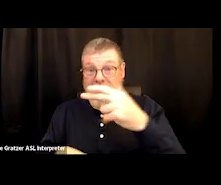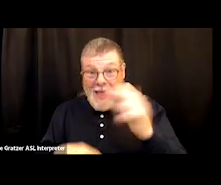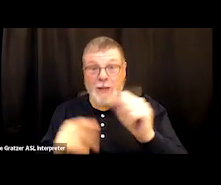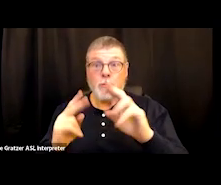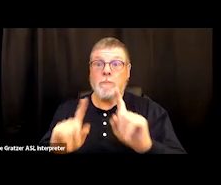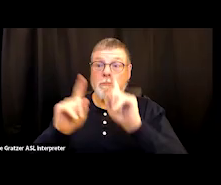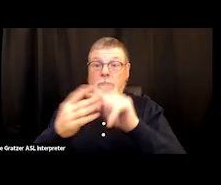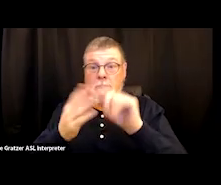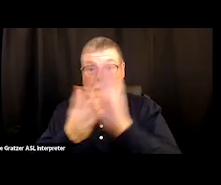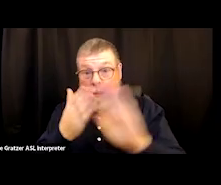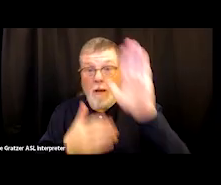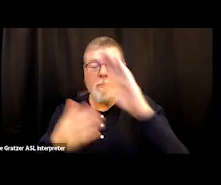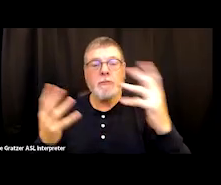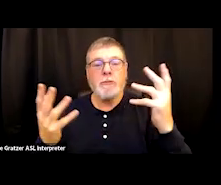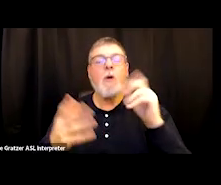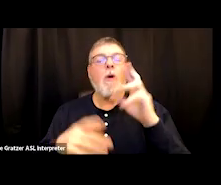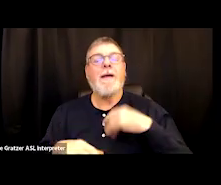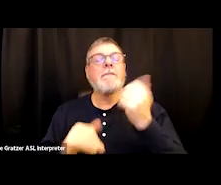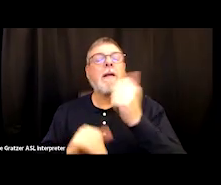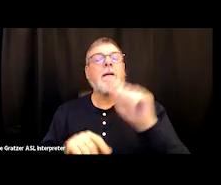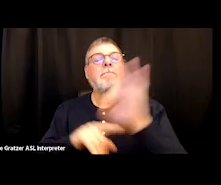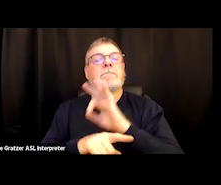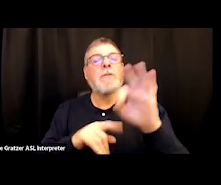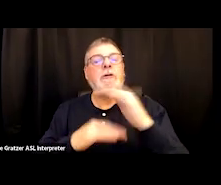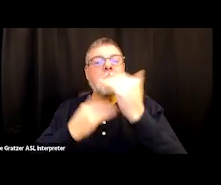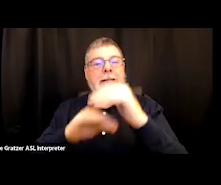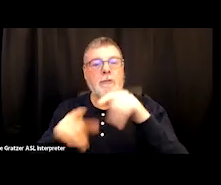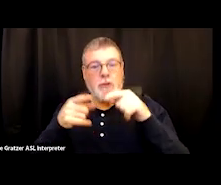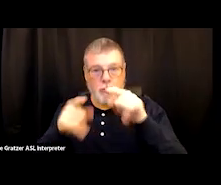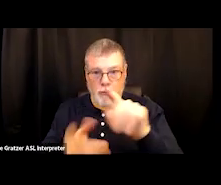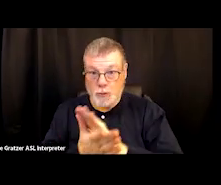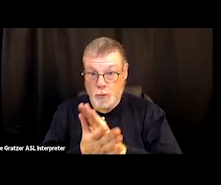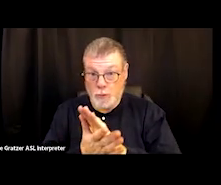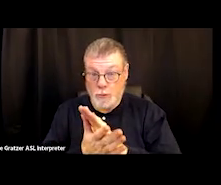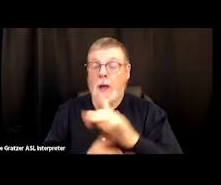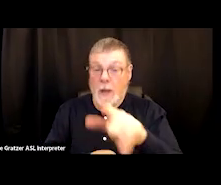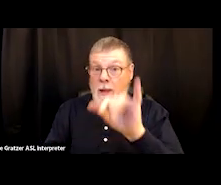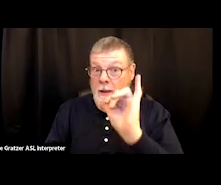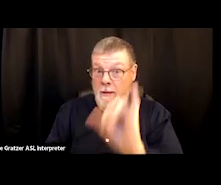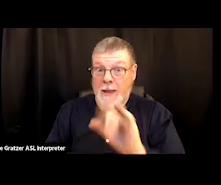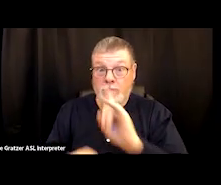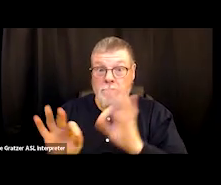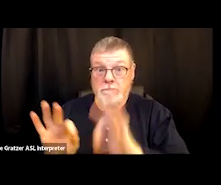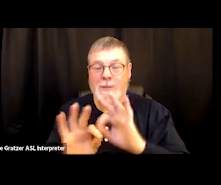and if they had any functional limitations in school. And this is especially important if the person is younger.